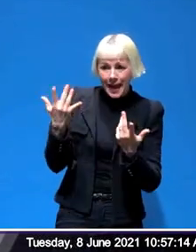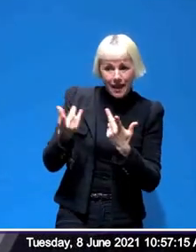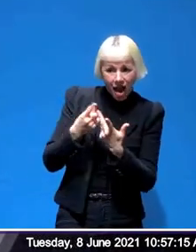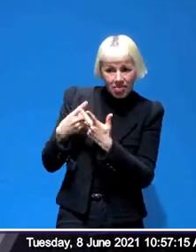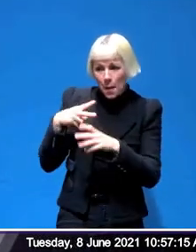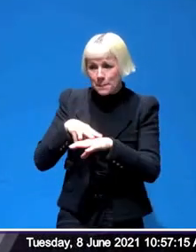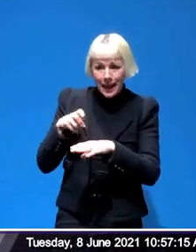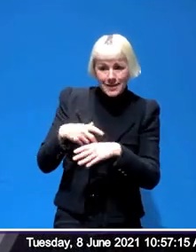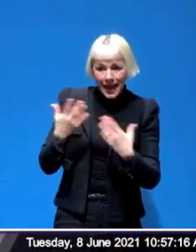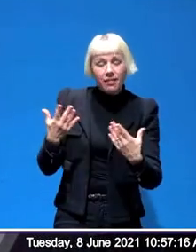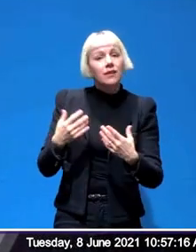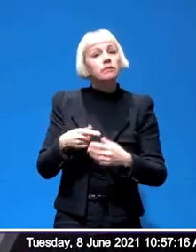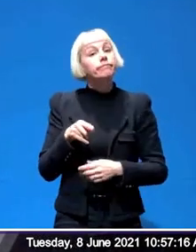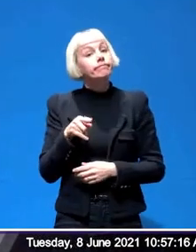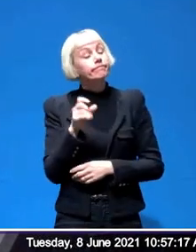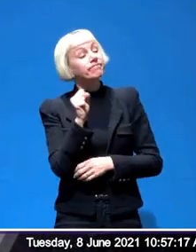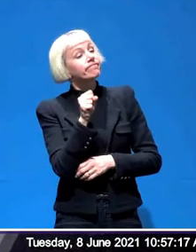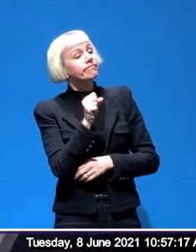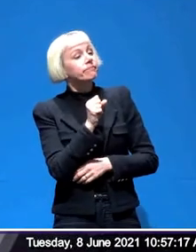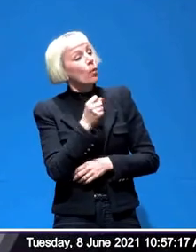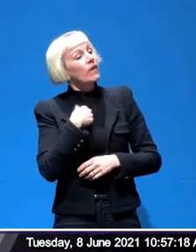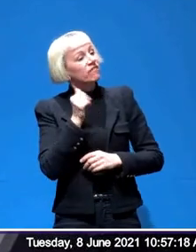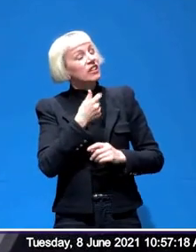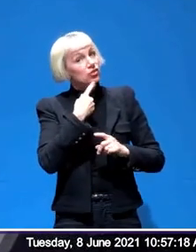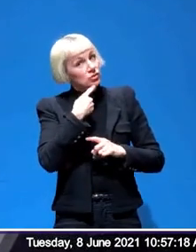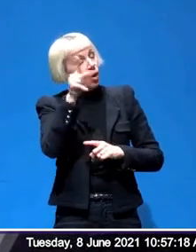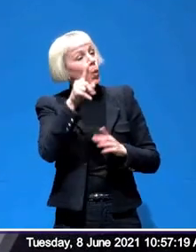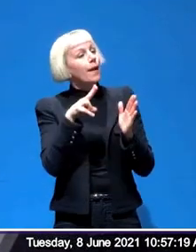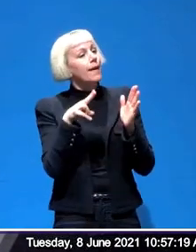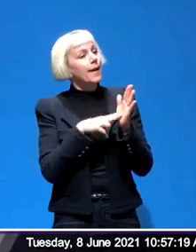she said they had reported it to the NDIS Quality and Safeguards Commission